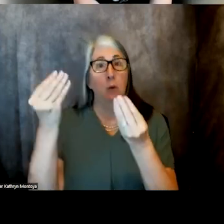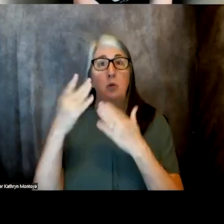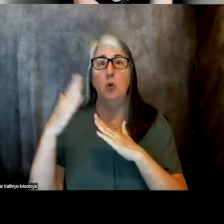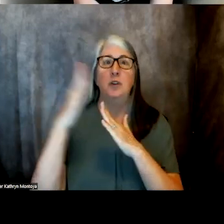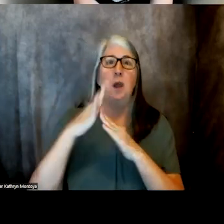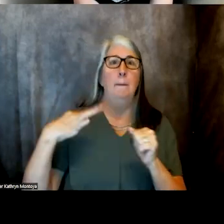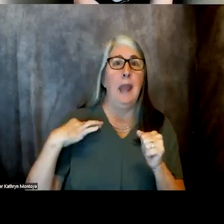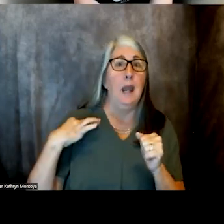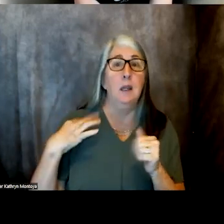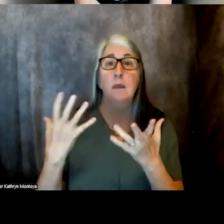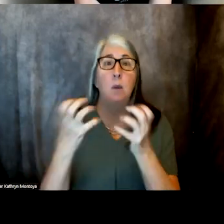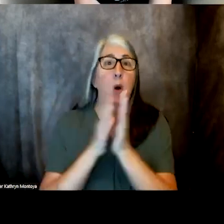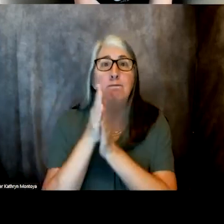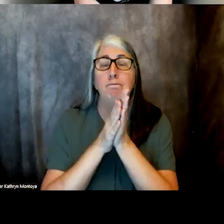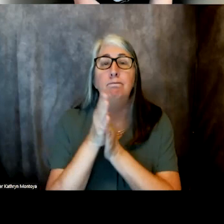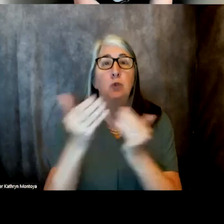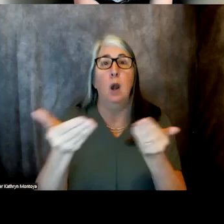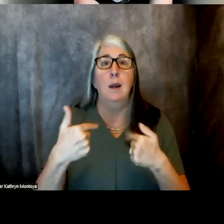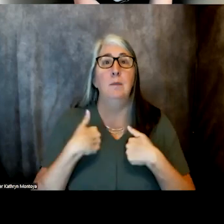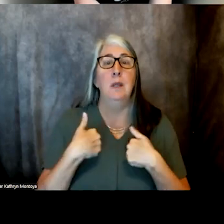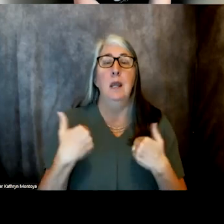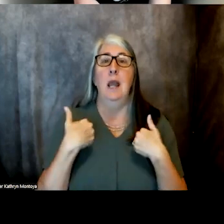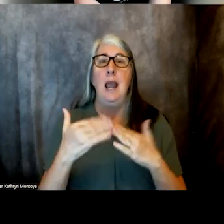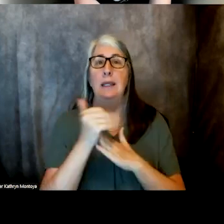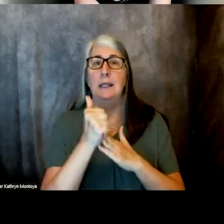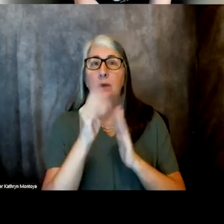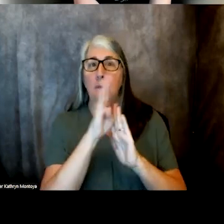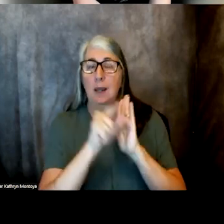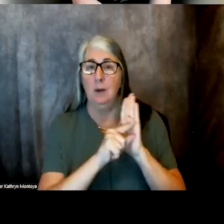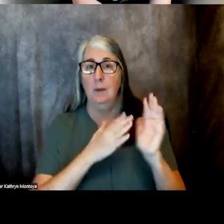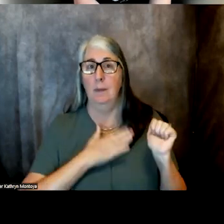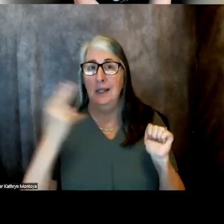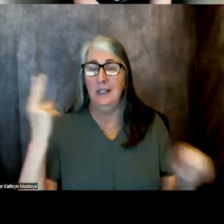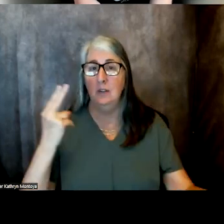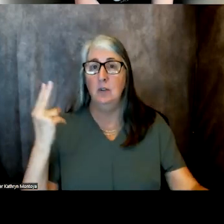WANTED TO HIRE ME AND I HAD LEADERSHIP BACKGROUND AND I WAS IN